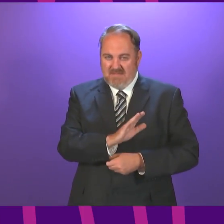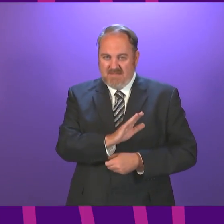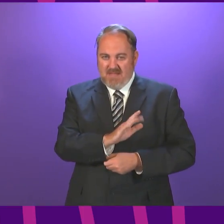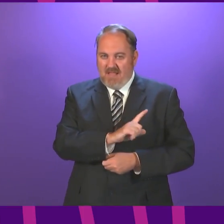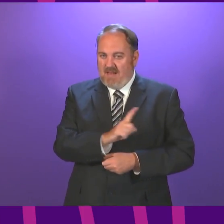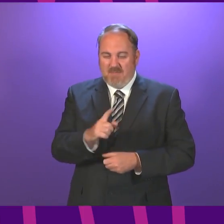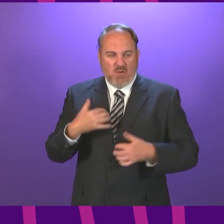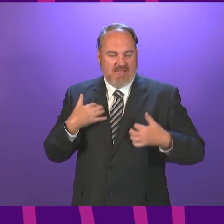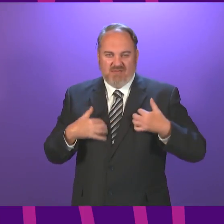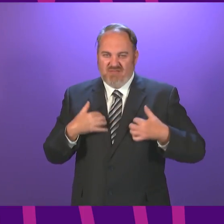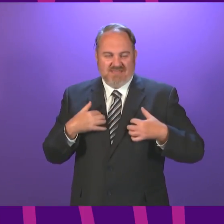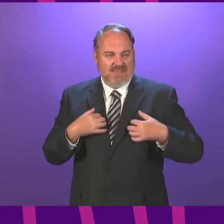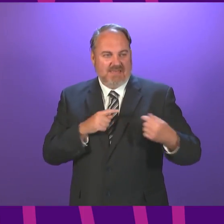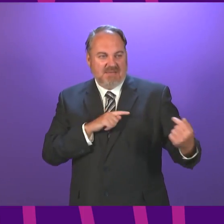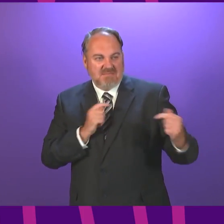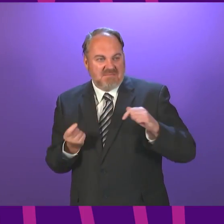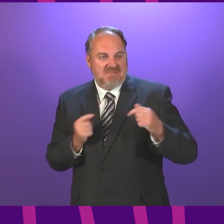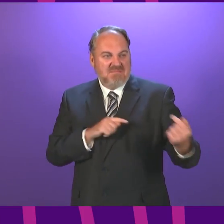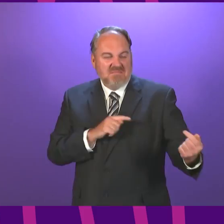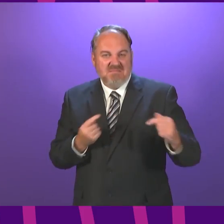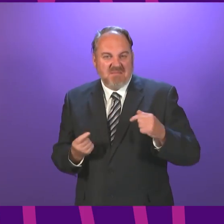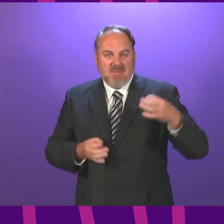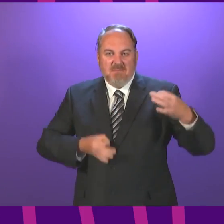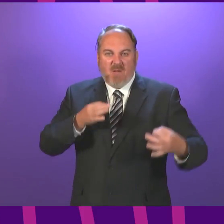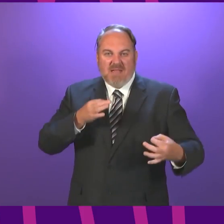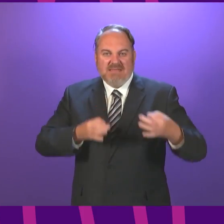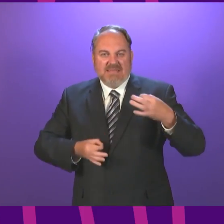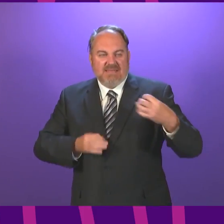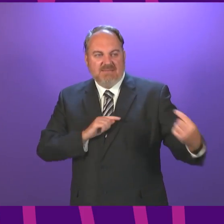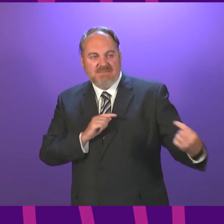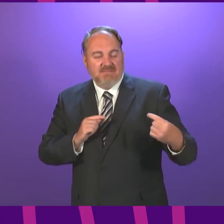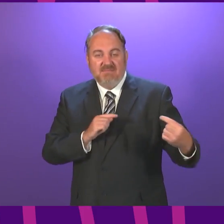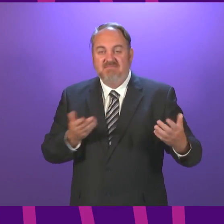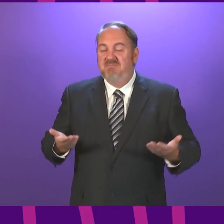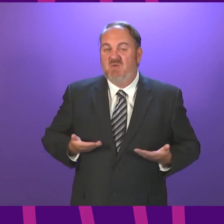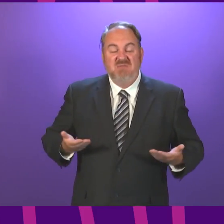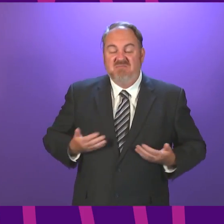playground politics. I will again be clear regarding his proposal to enshrine the right